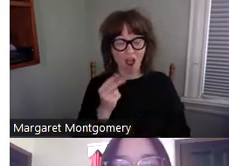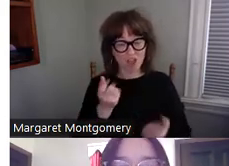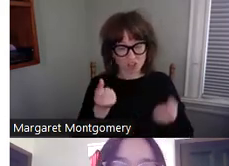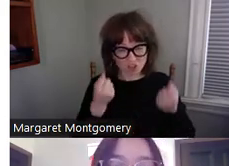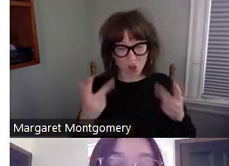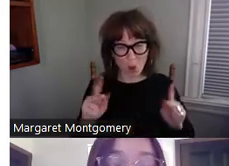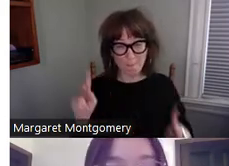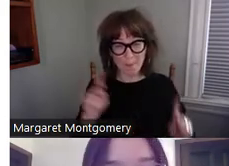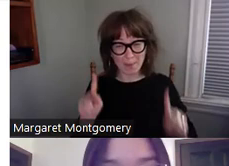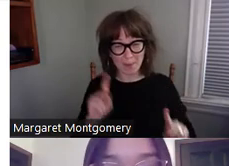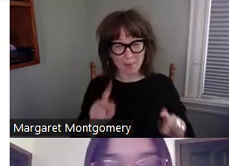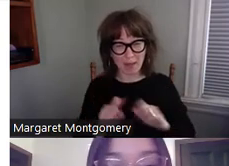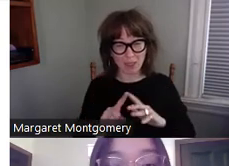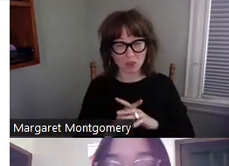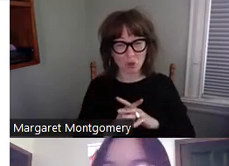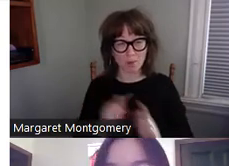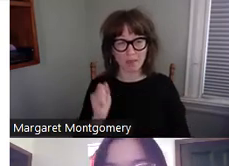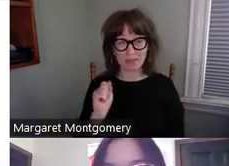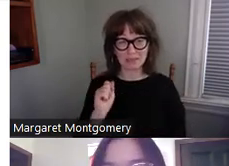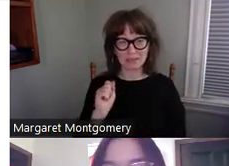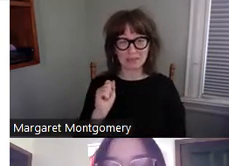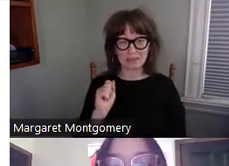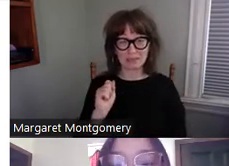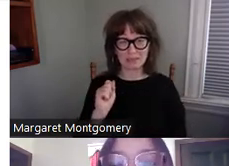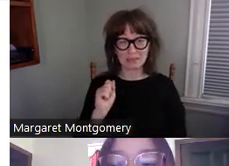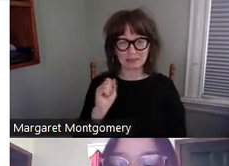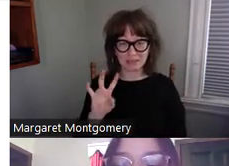filled 17 times with just the women. 12:12:12 So not all survivors in the State